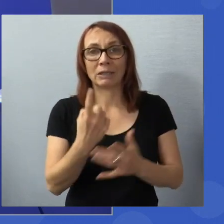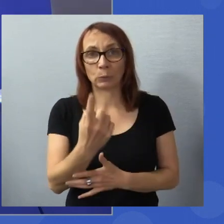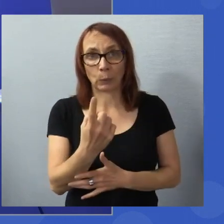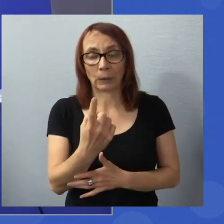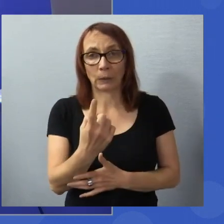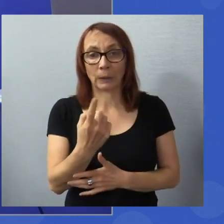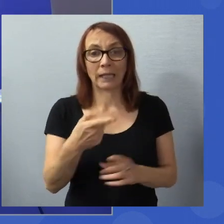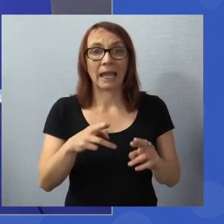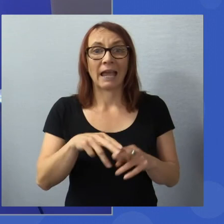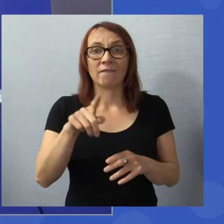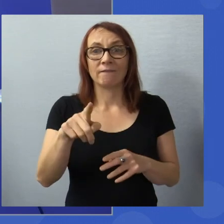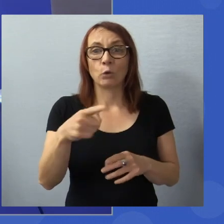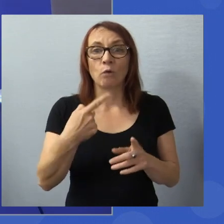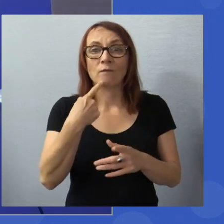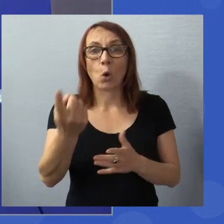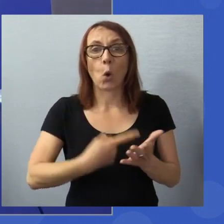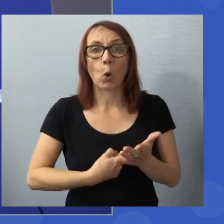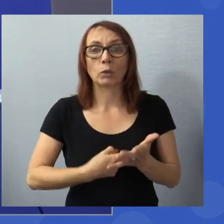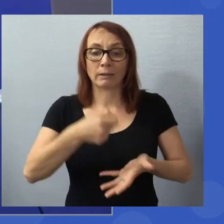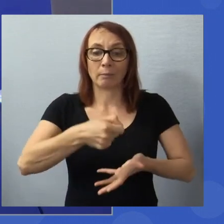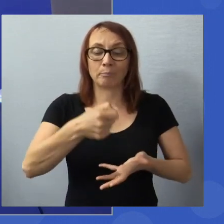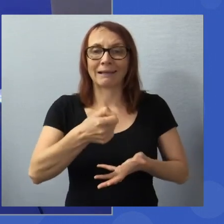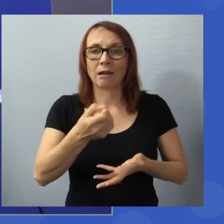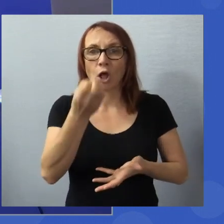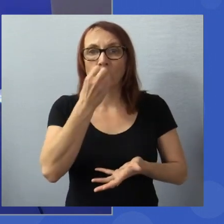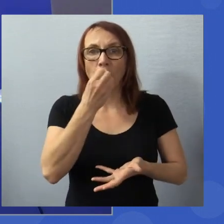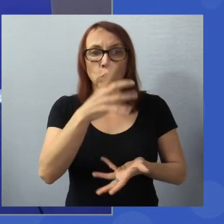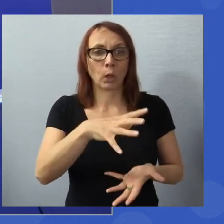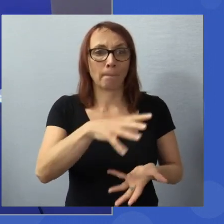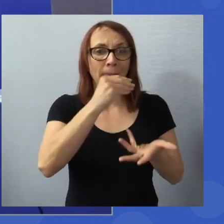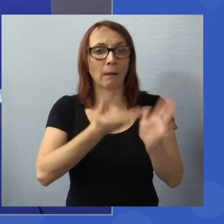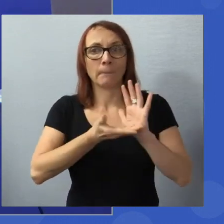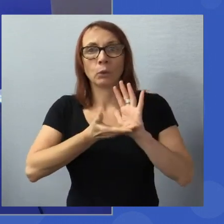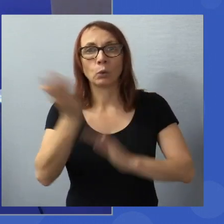lunch in advance you can pick up your lunch and be on your way I have one fun